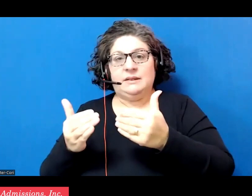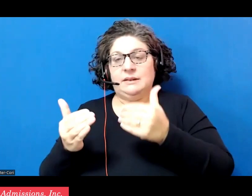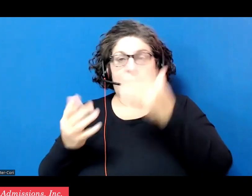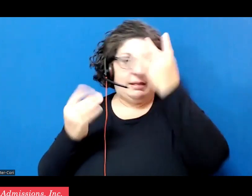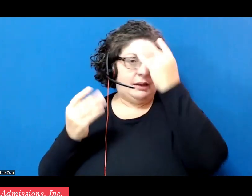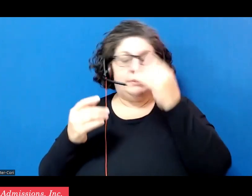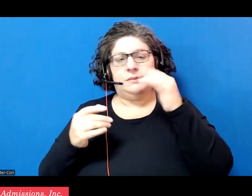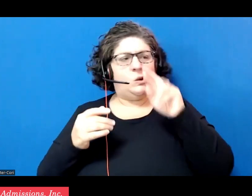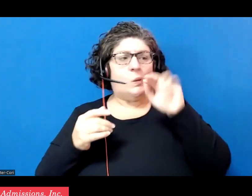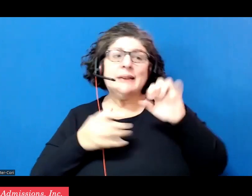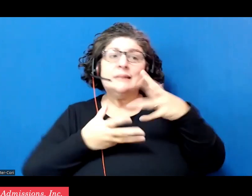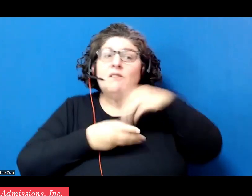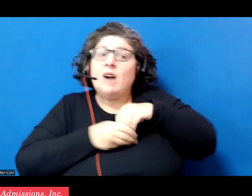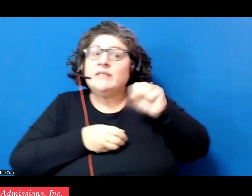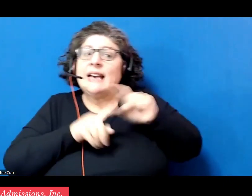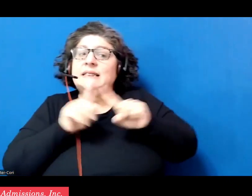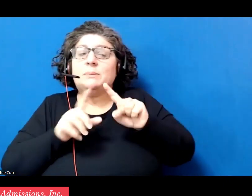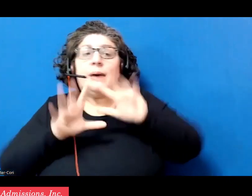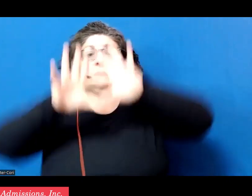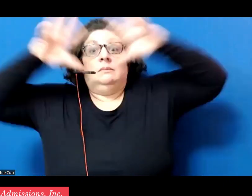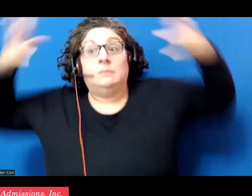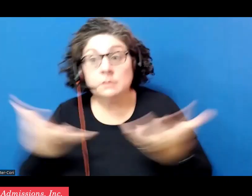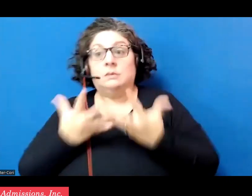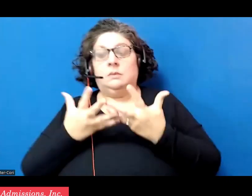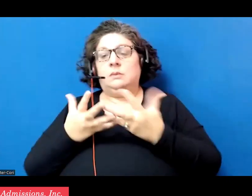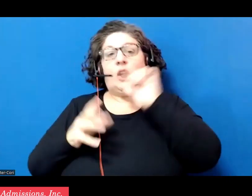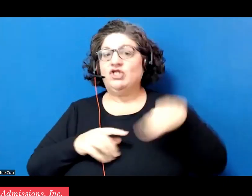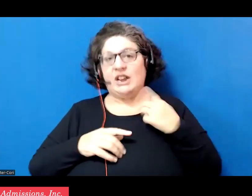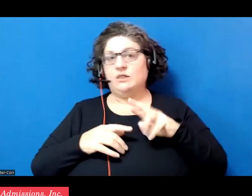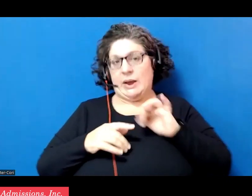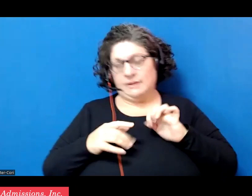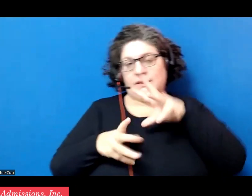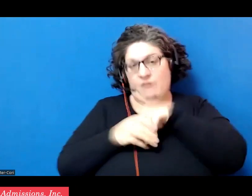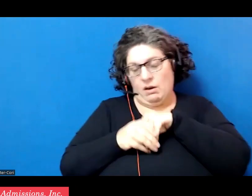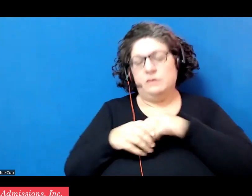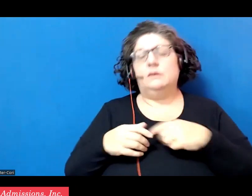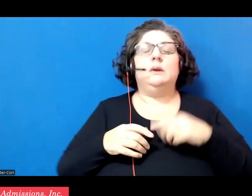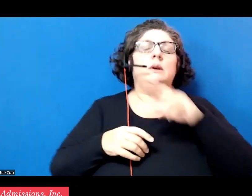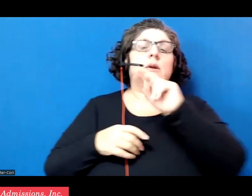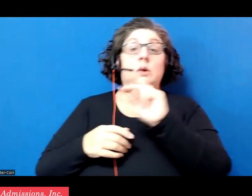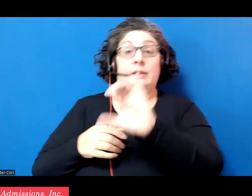They took race into account what it's part of a whole process. North Carolina also is being sued.